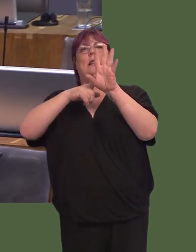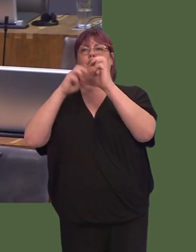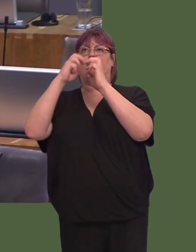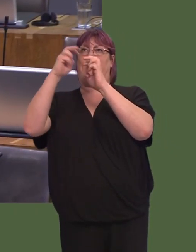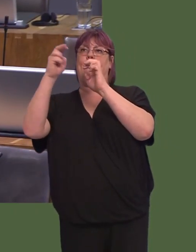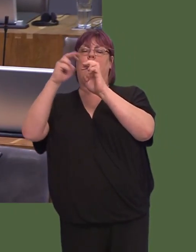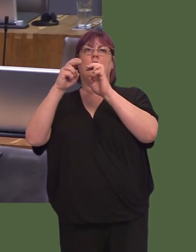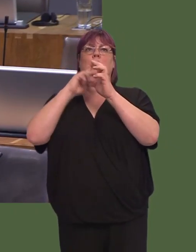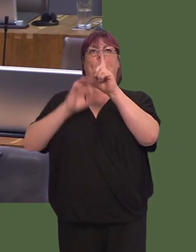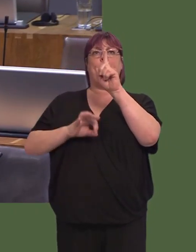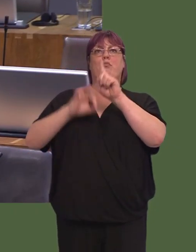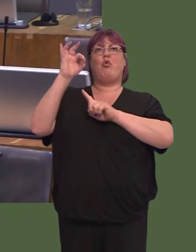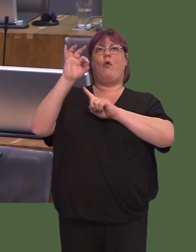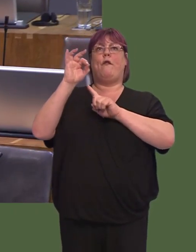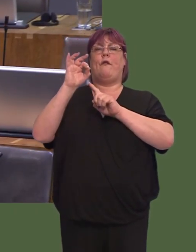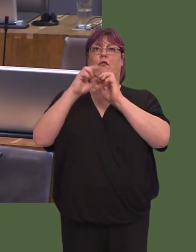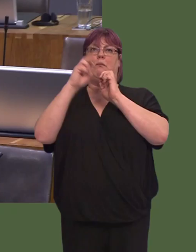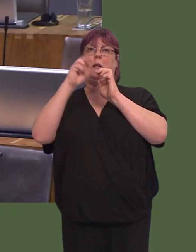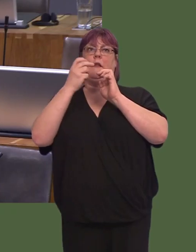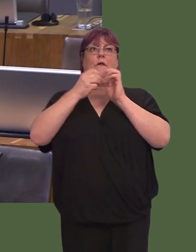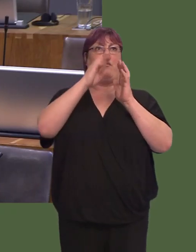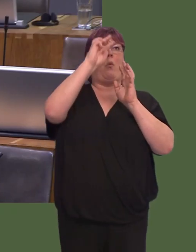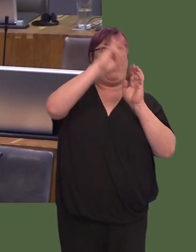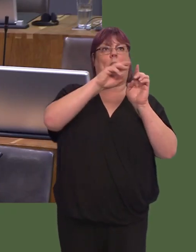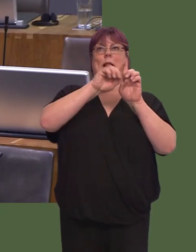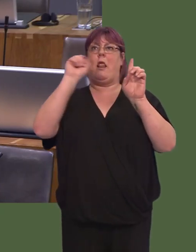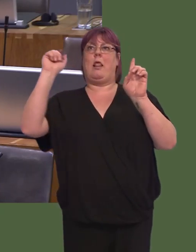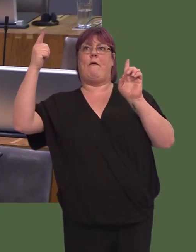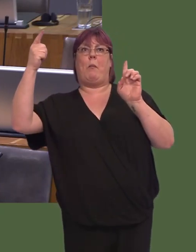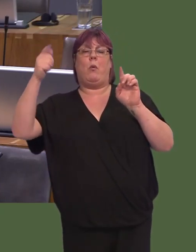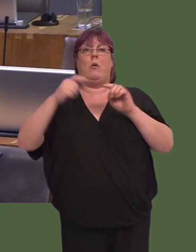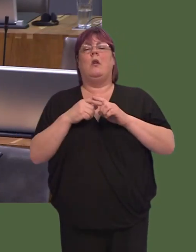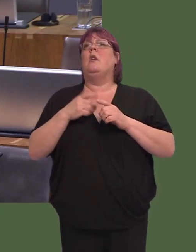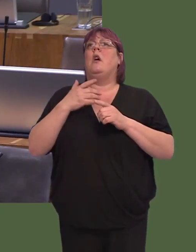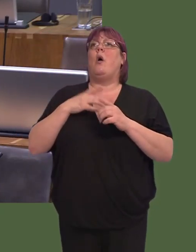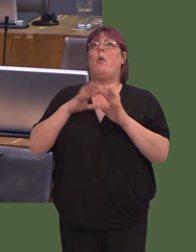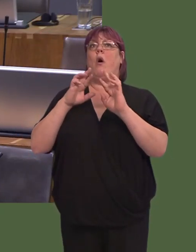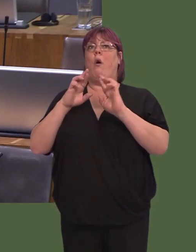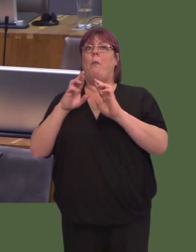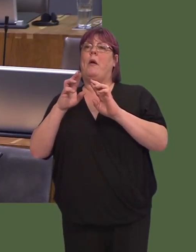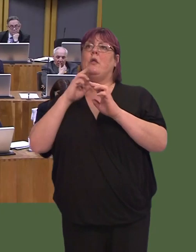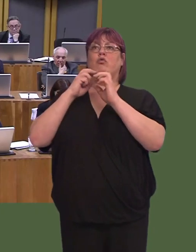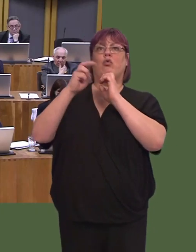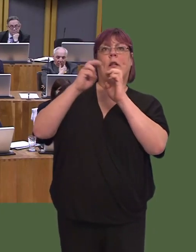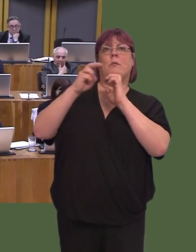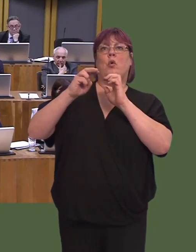between Liverpool and north Wales and we're expecting a proposal to be brought forward by a bus operator to run the long-distance service shortly.